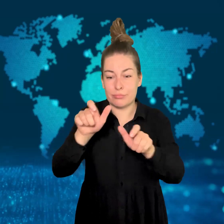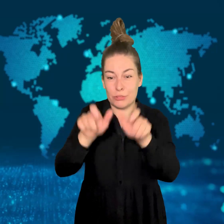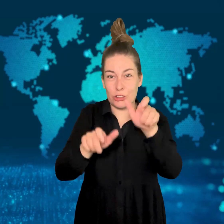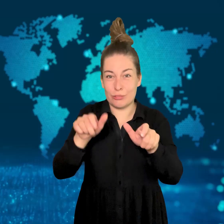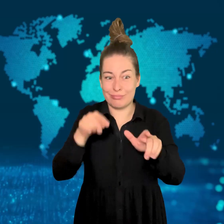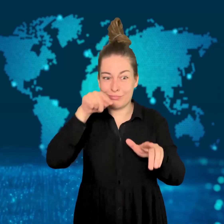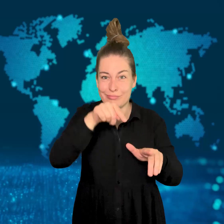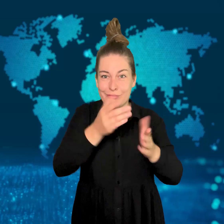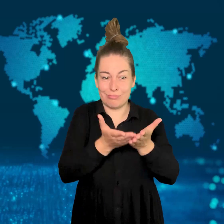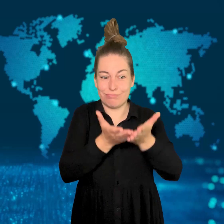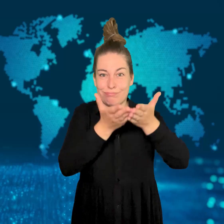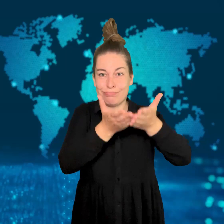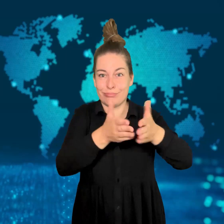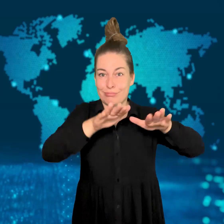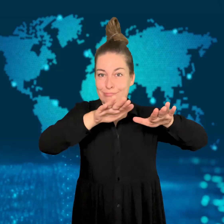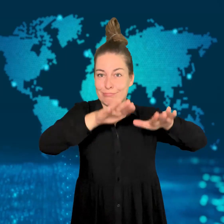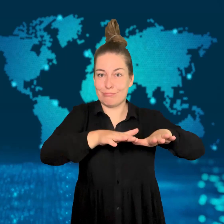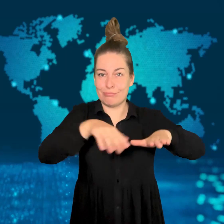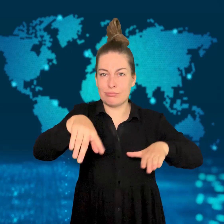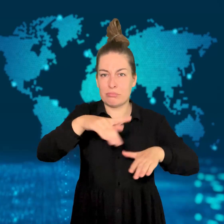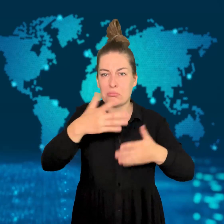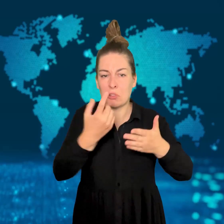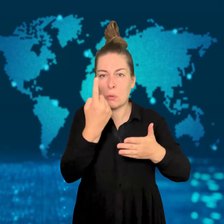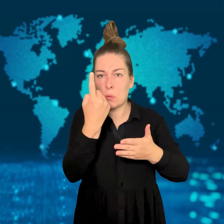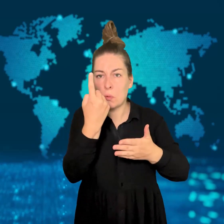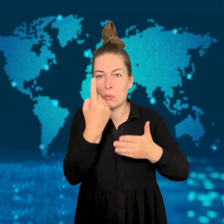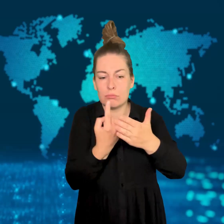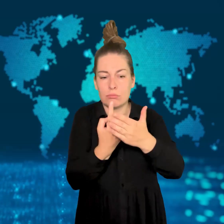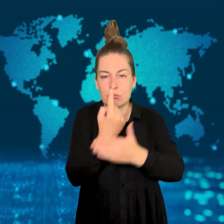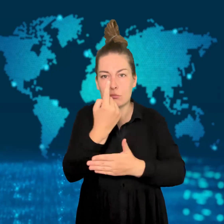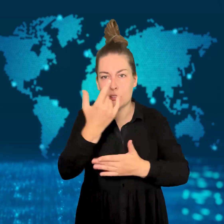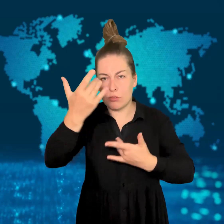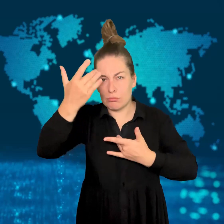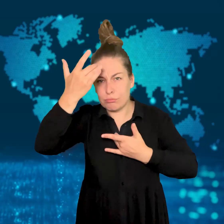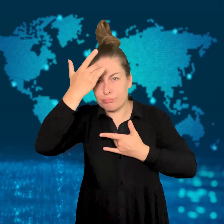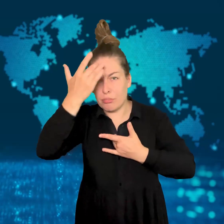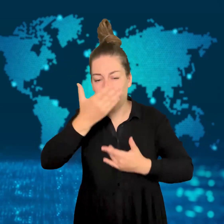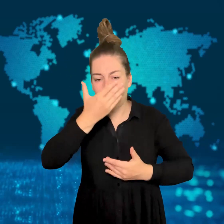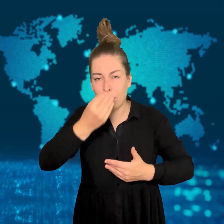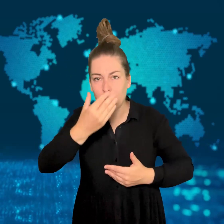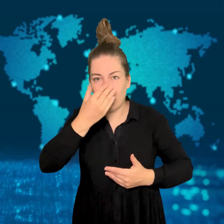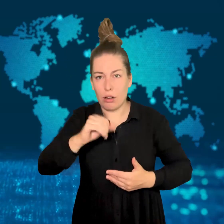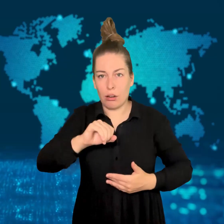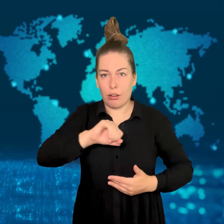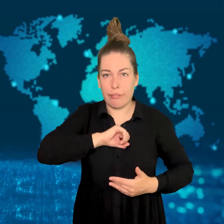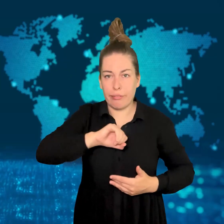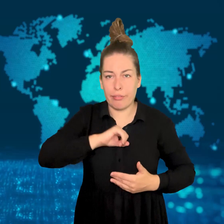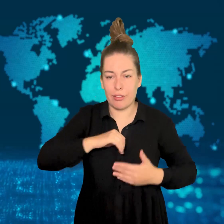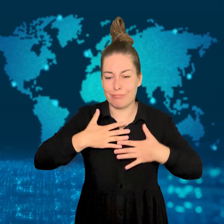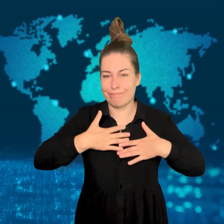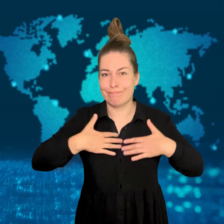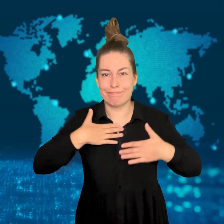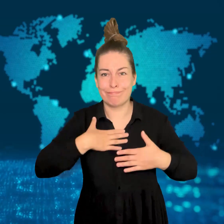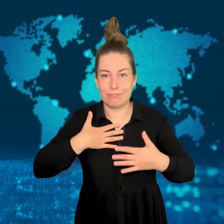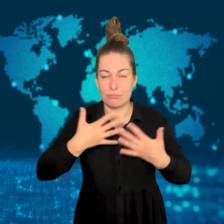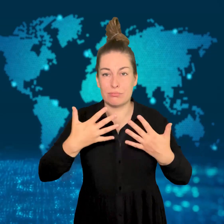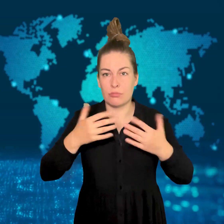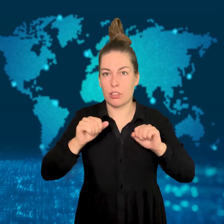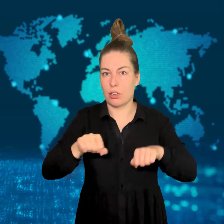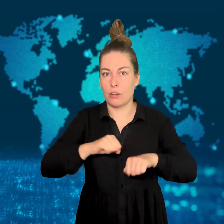has explained that respiratory infections may spread quickly in tight,